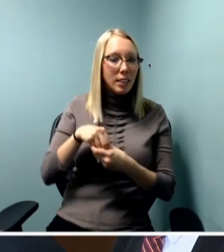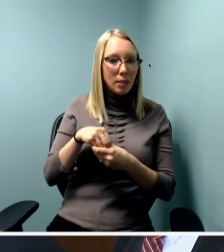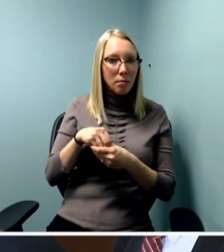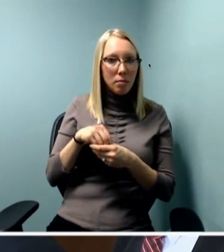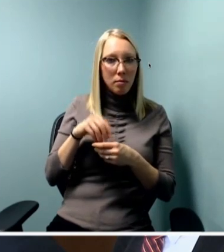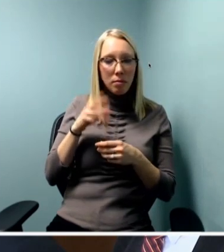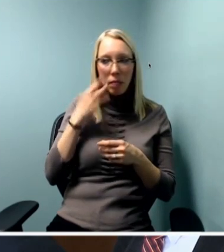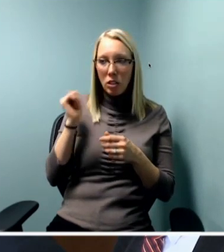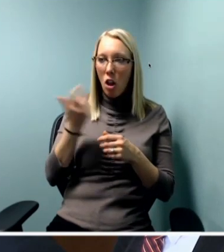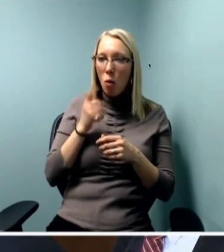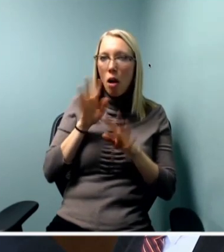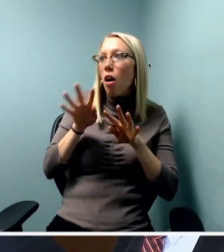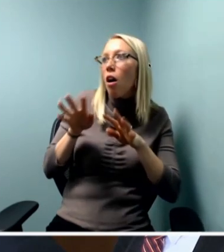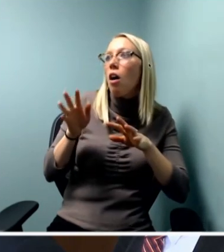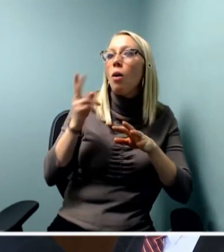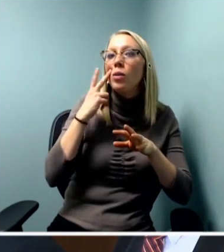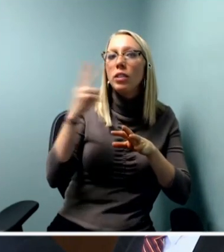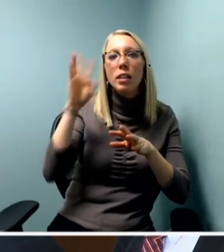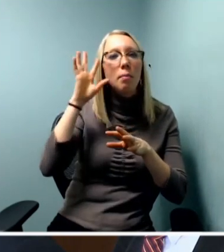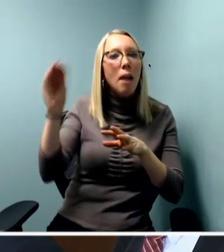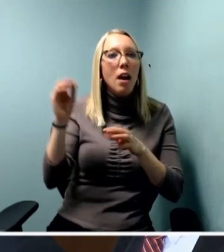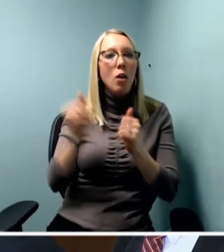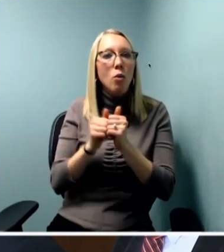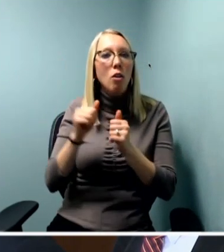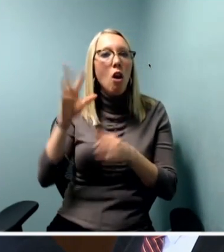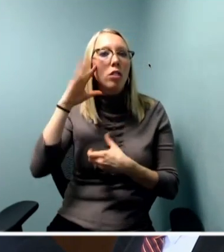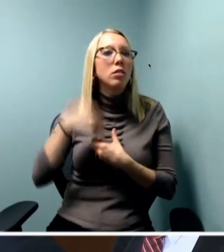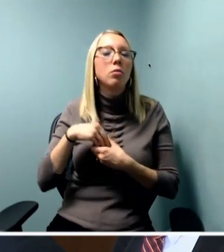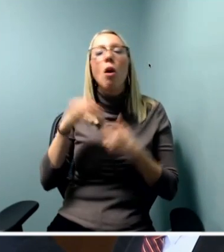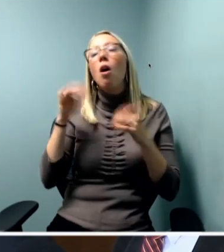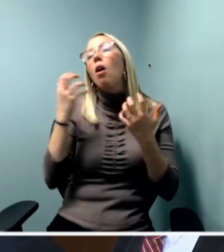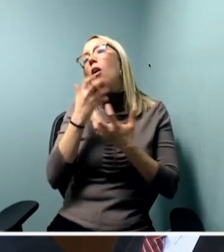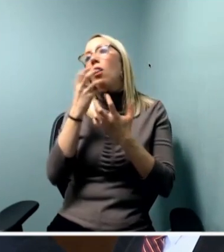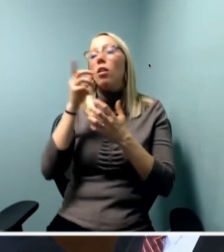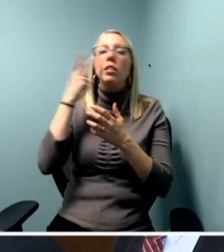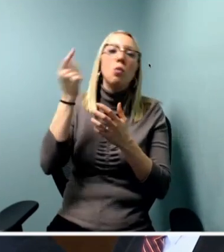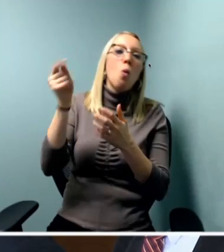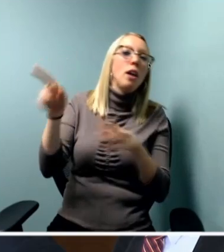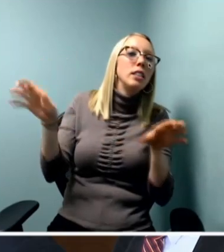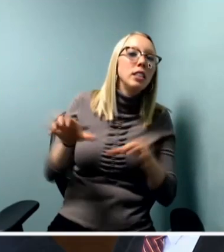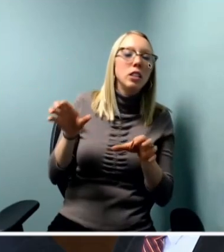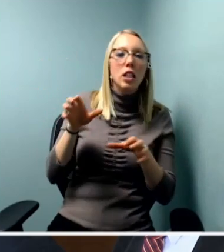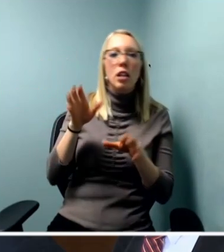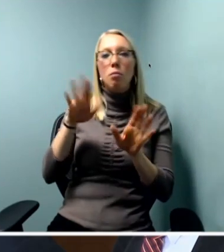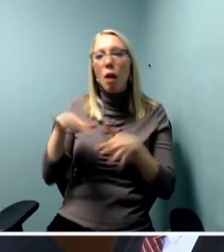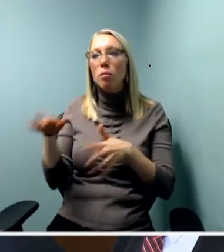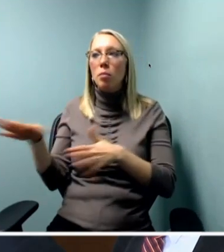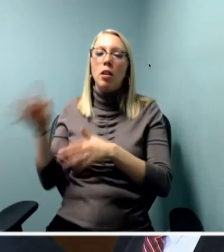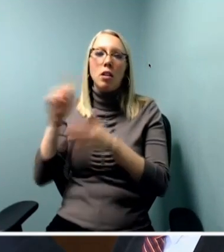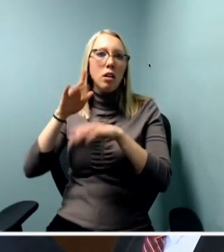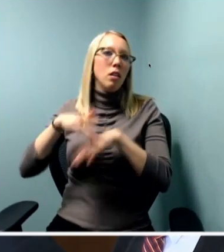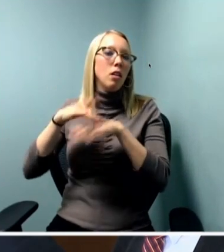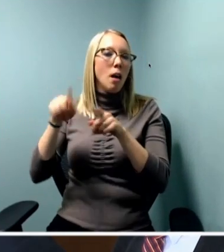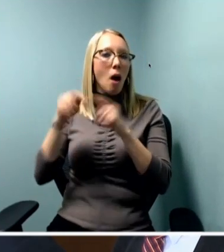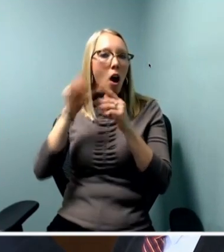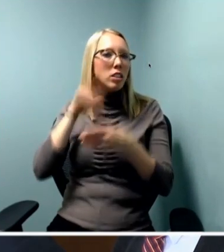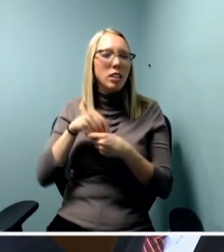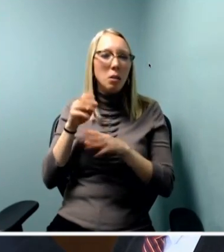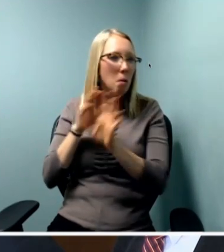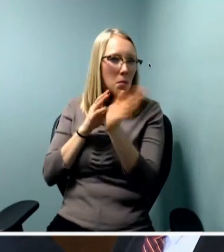'Oh, look at what this guy with autism did.'" He said, "He really would like the paintings to be viewed as paintings."